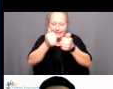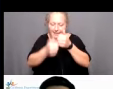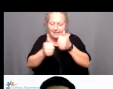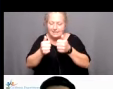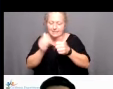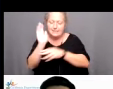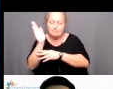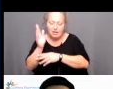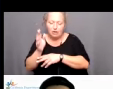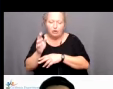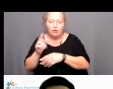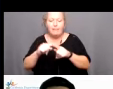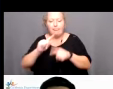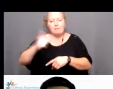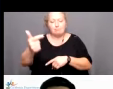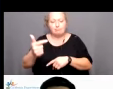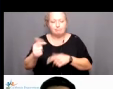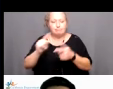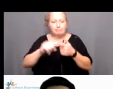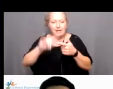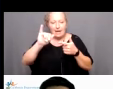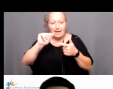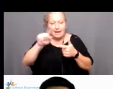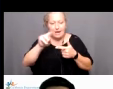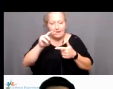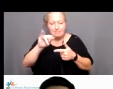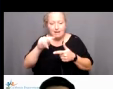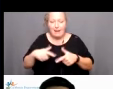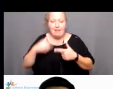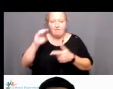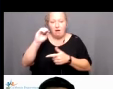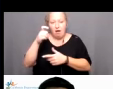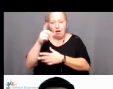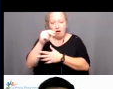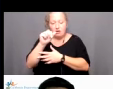So Yazmin Alvarado has lived in Oxnard for over 15 years.